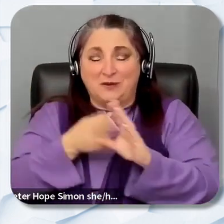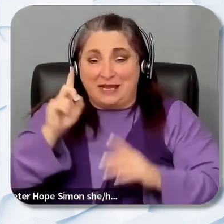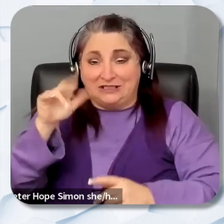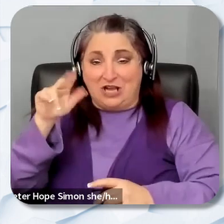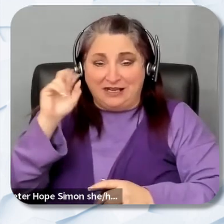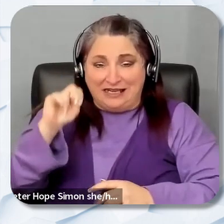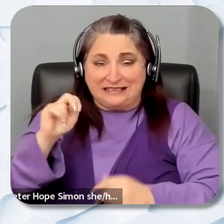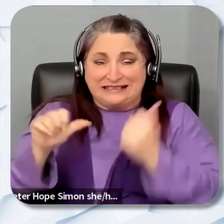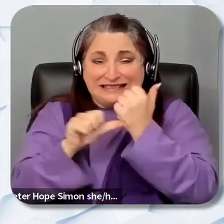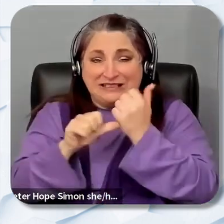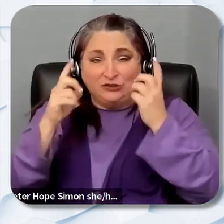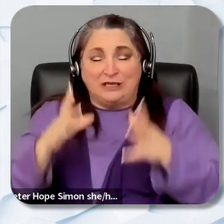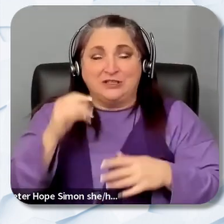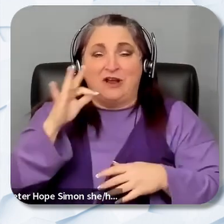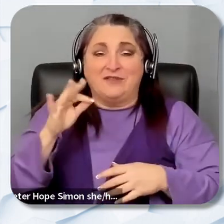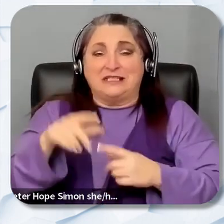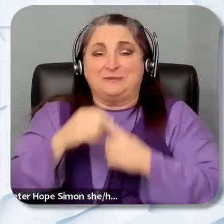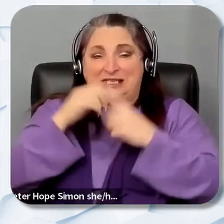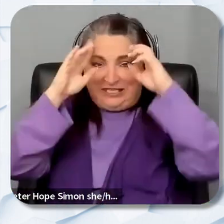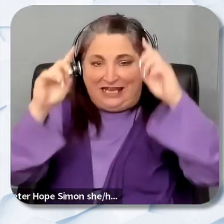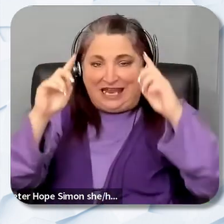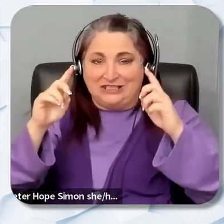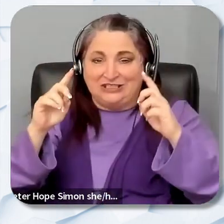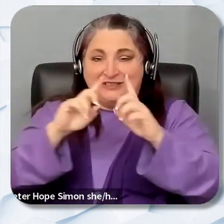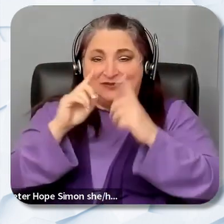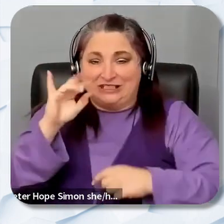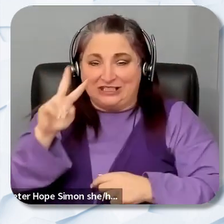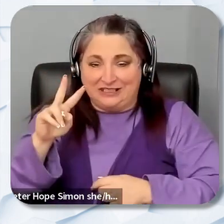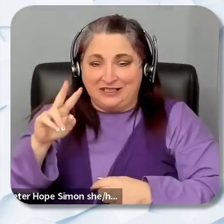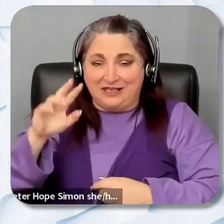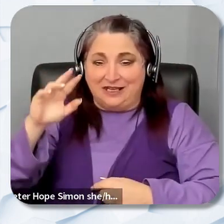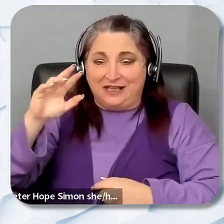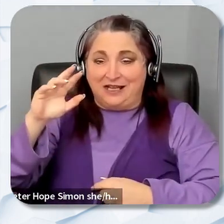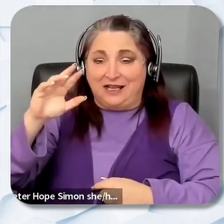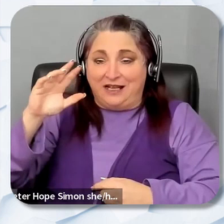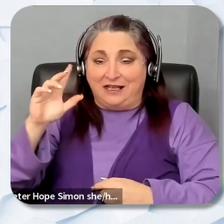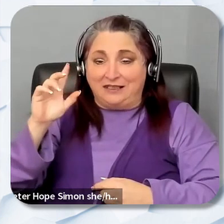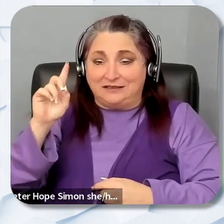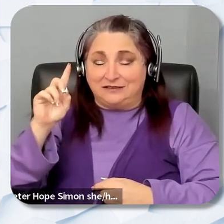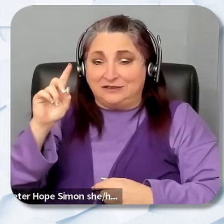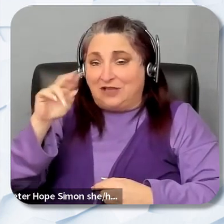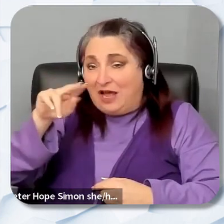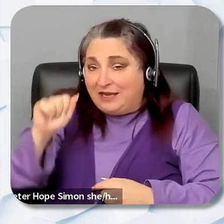Special Education Division, Donna DeMartini and James Johnson, administrators from the